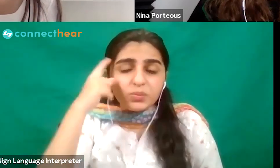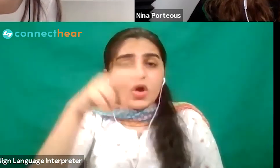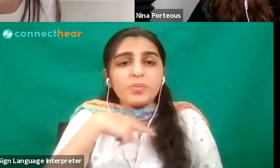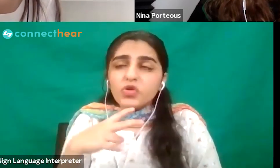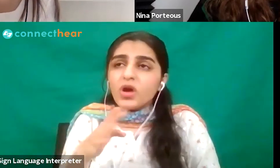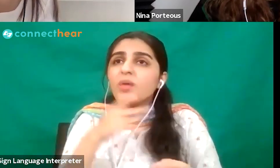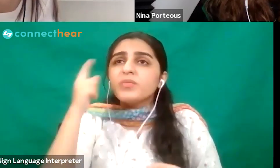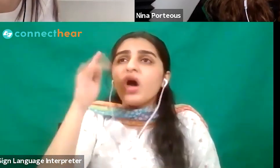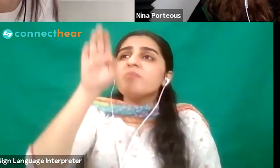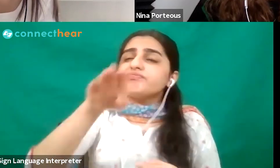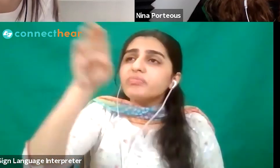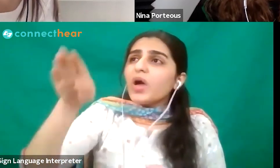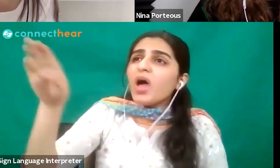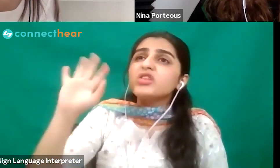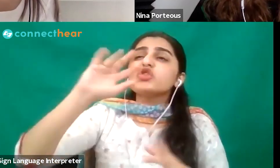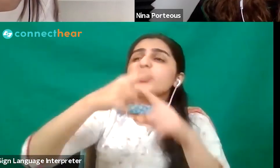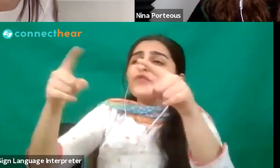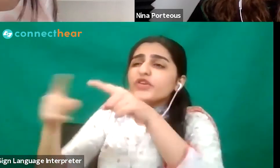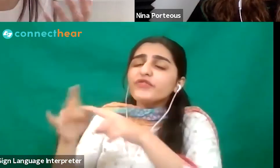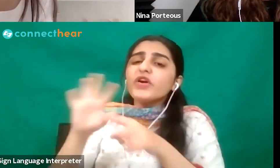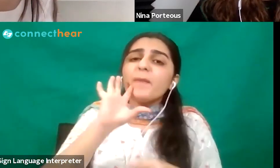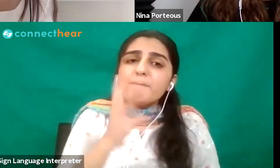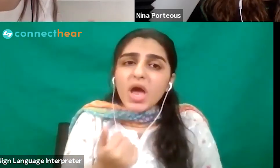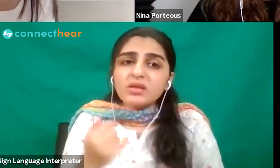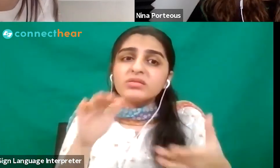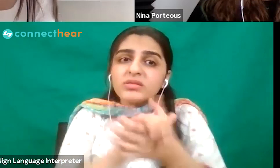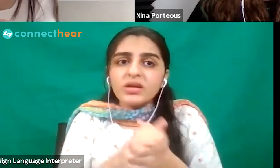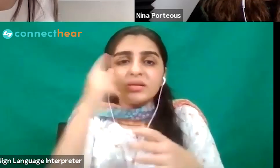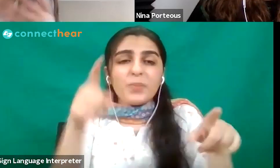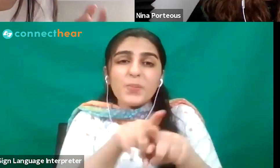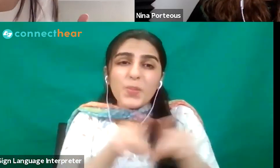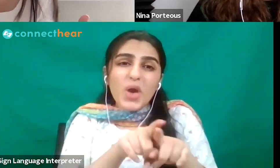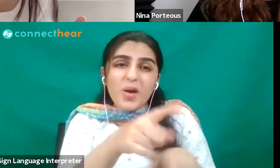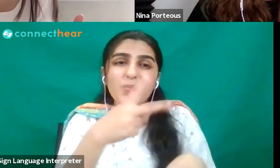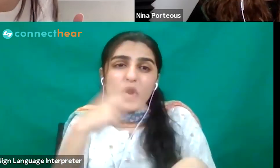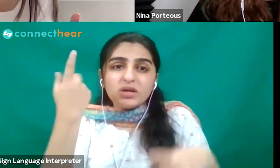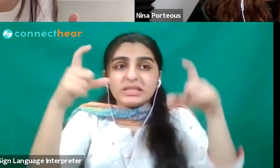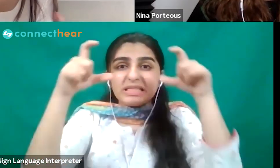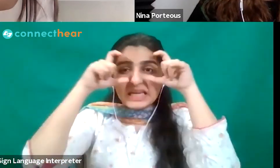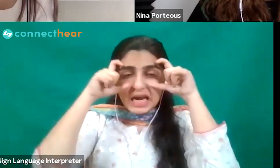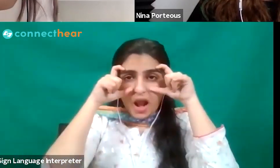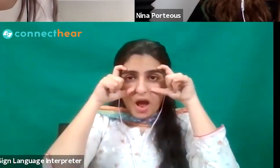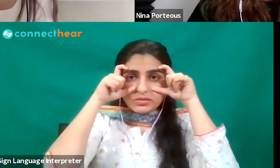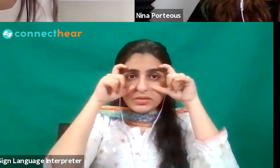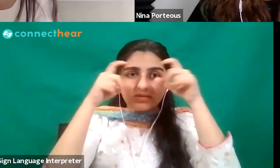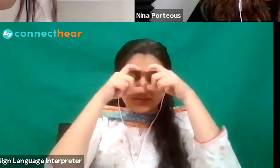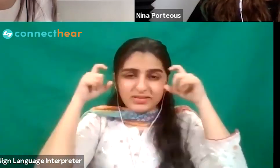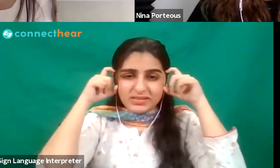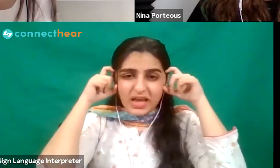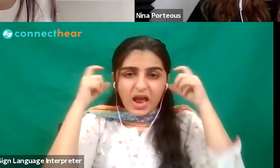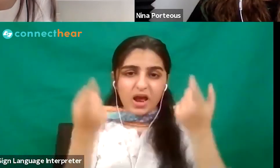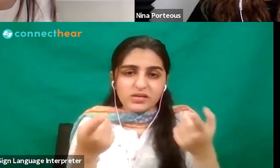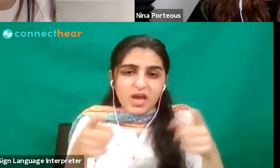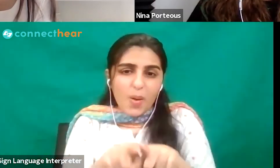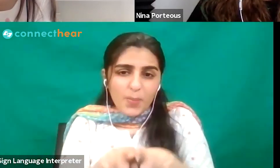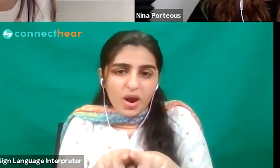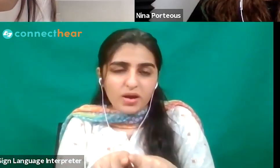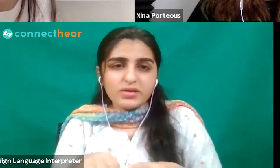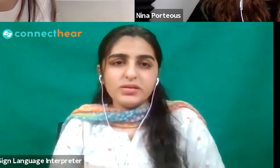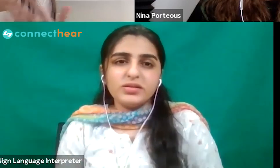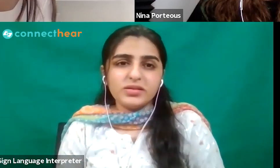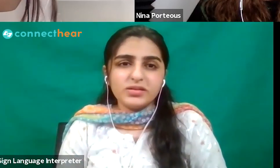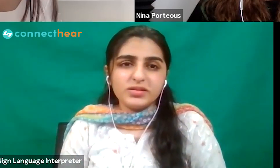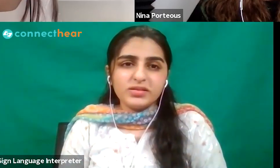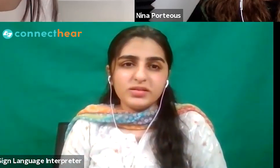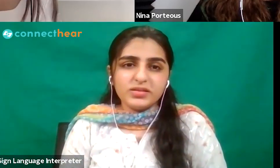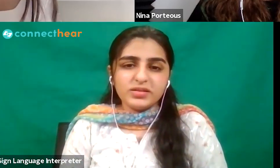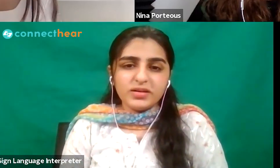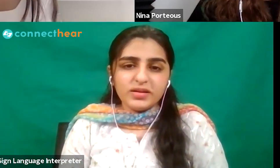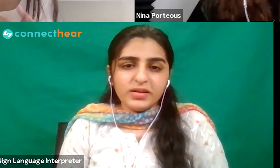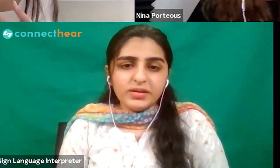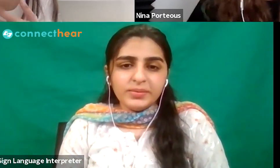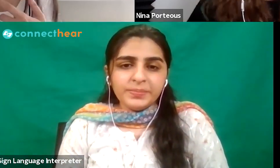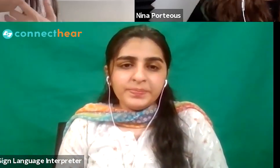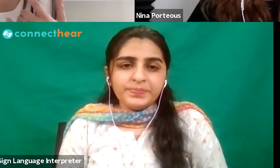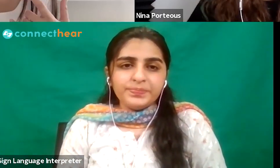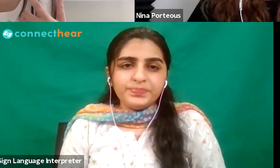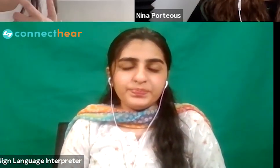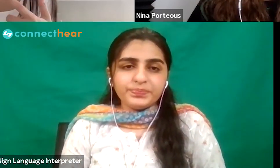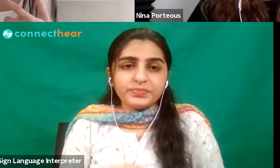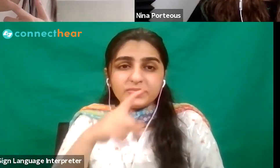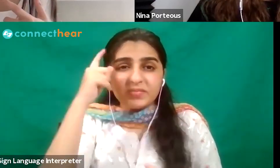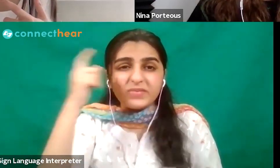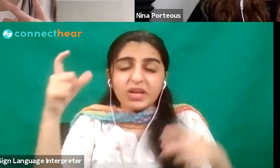And I think the way I overcame that is, I kind of started going to music events that kind of I started training myself to come and be comfortable with the sounds around me.